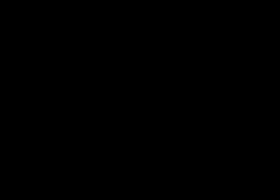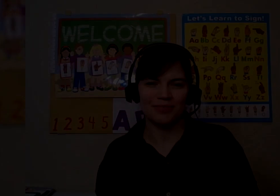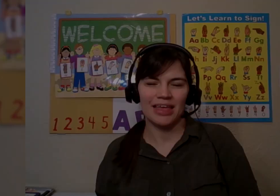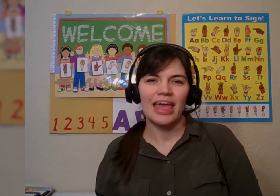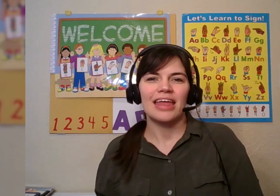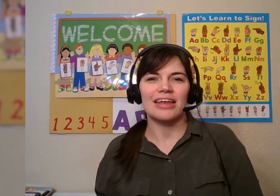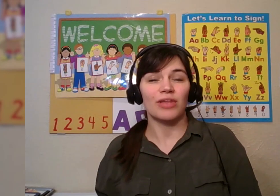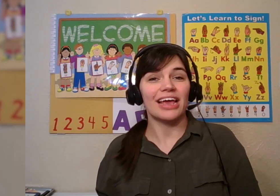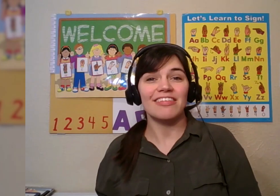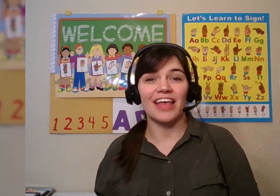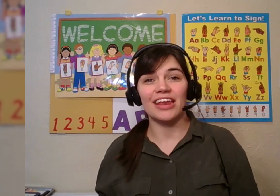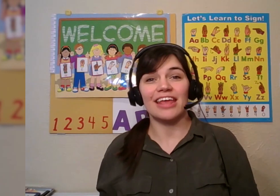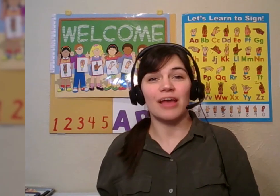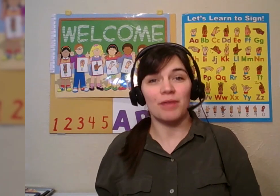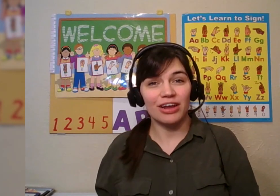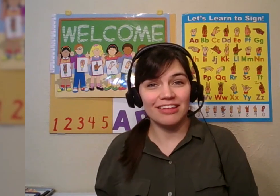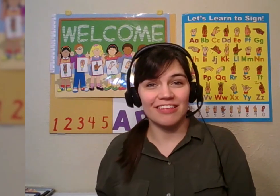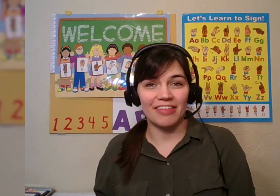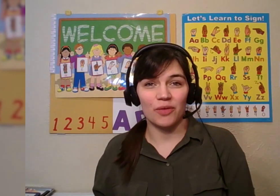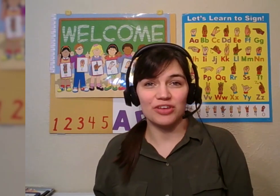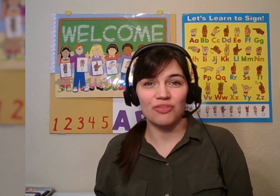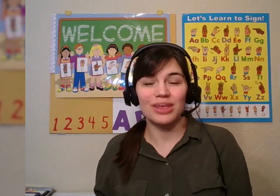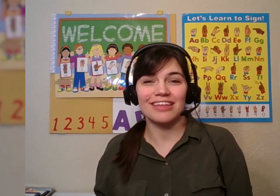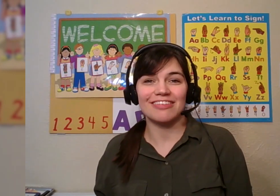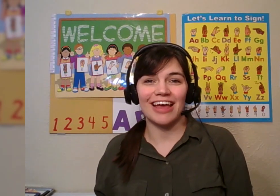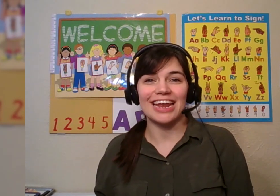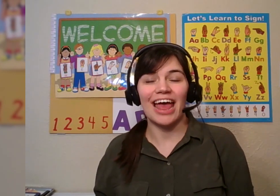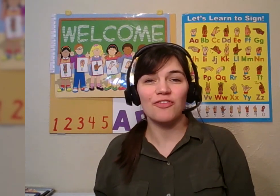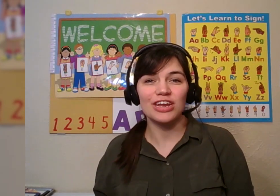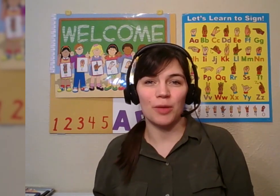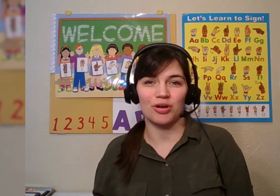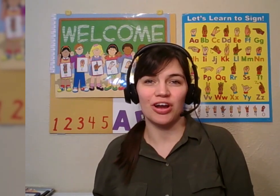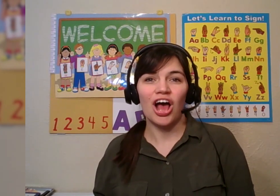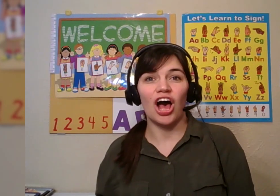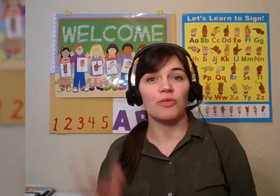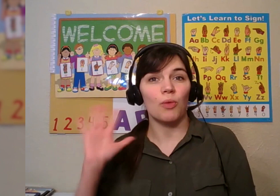Now like I said, in American Sign Language, we can sign every number on one